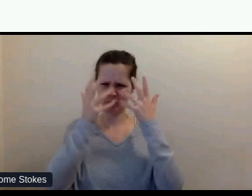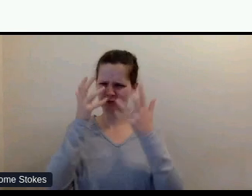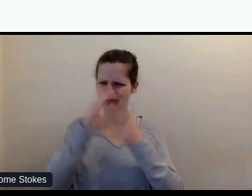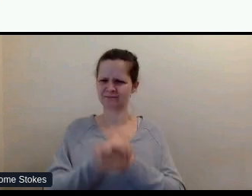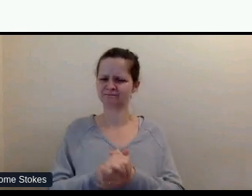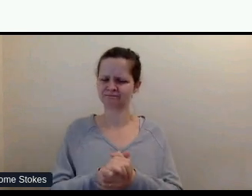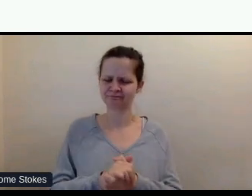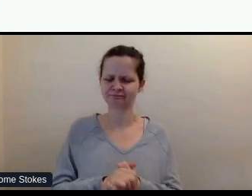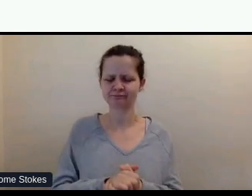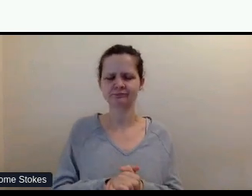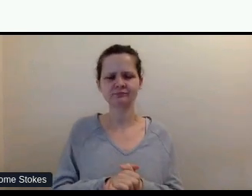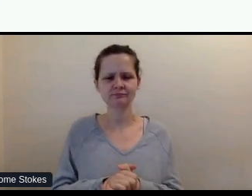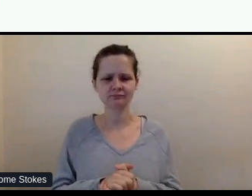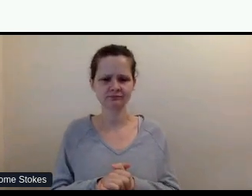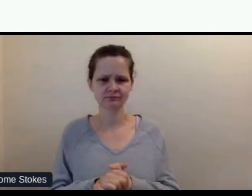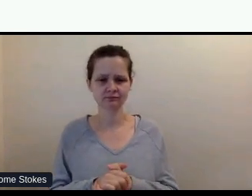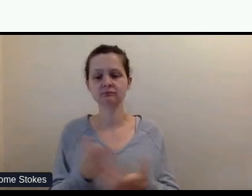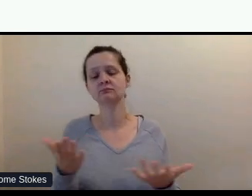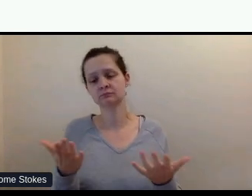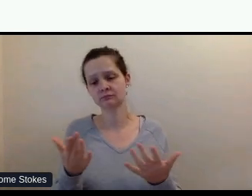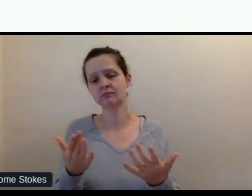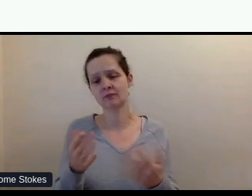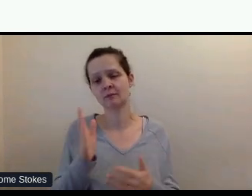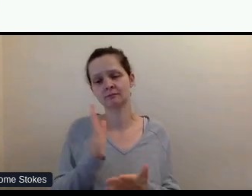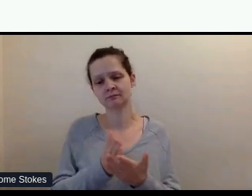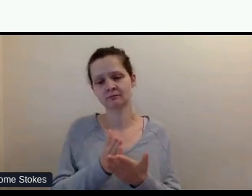So yeah there are definitely a few misconceptions